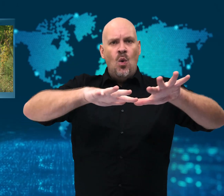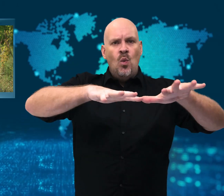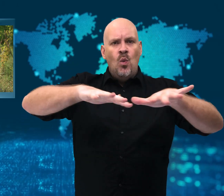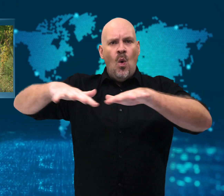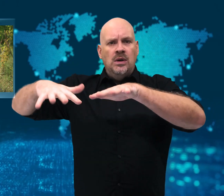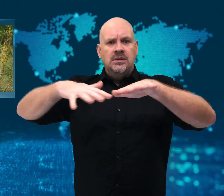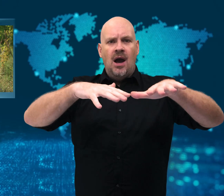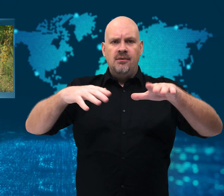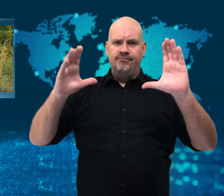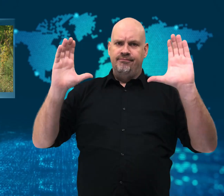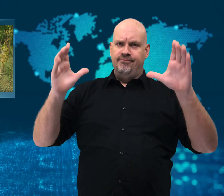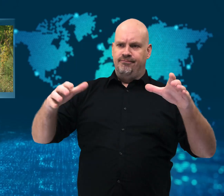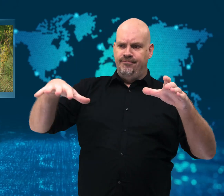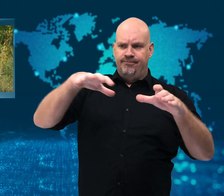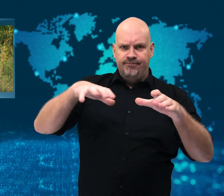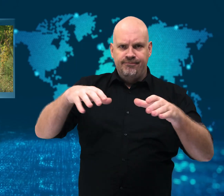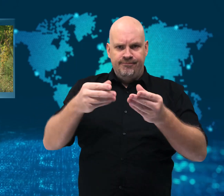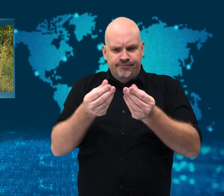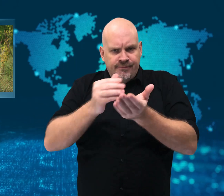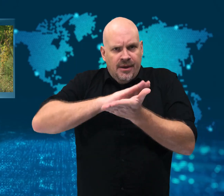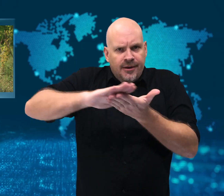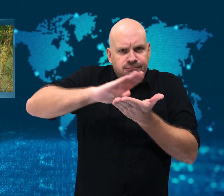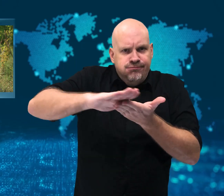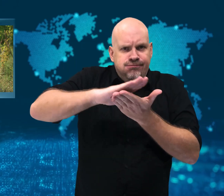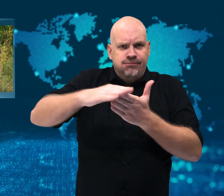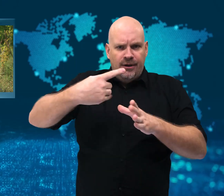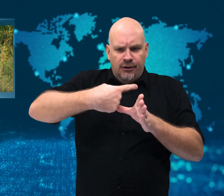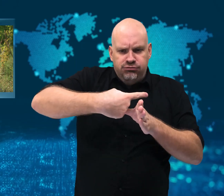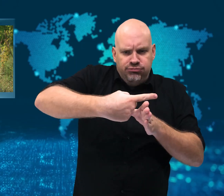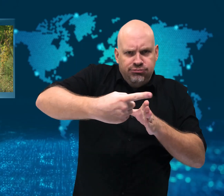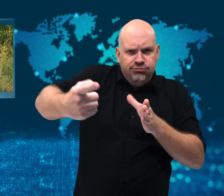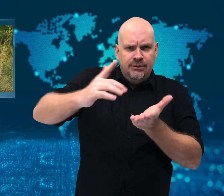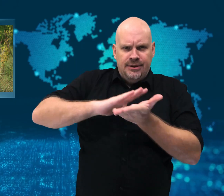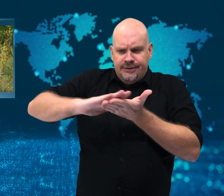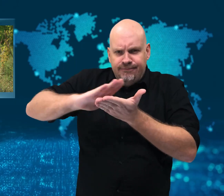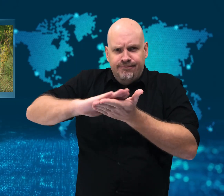the DC Water Treatment plant,